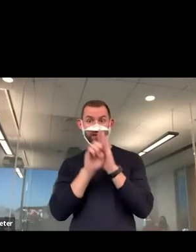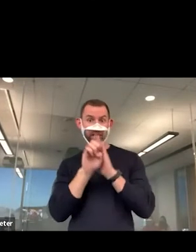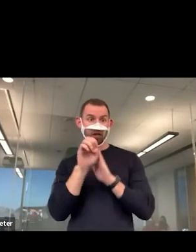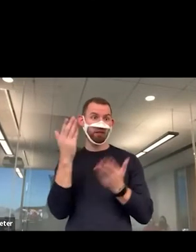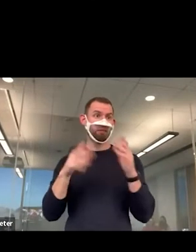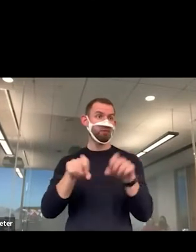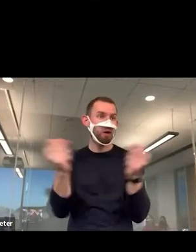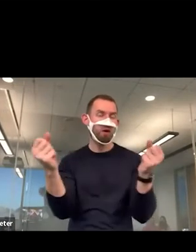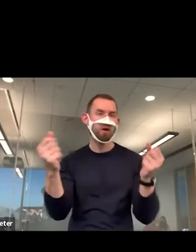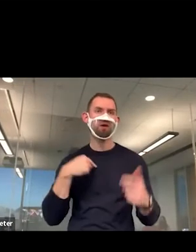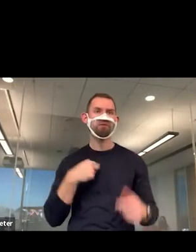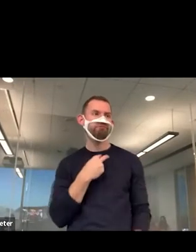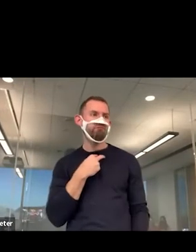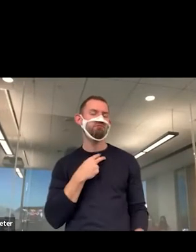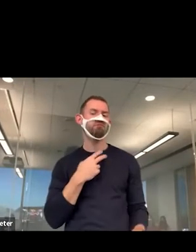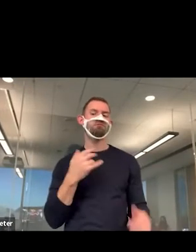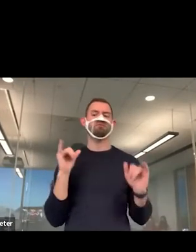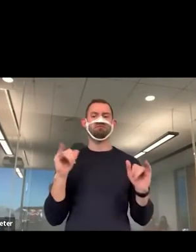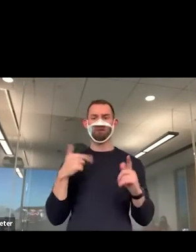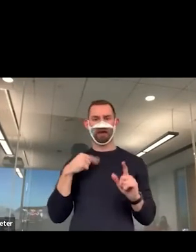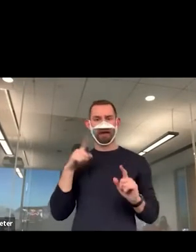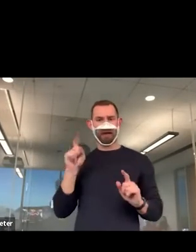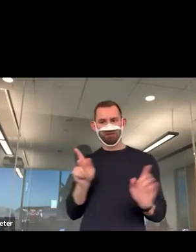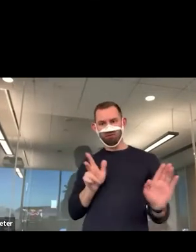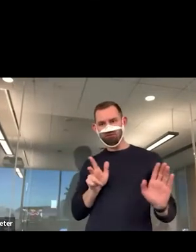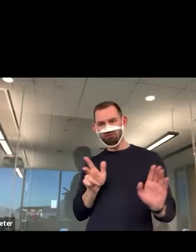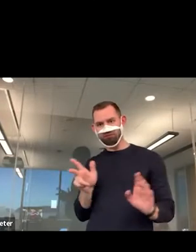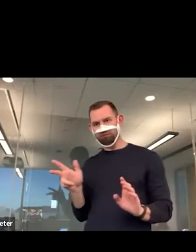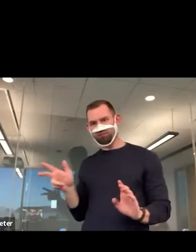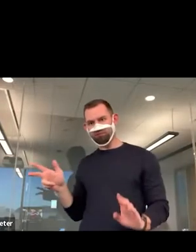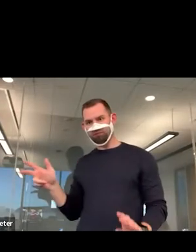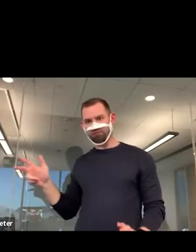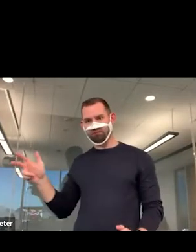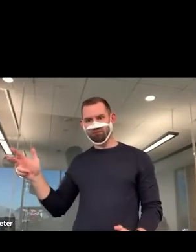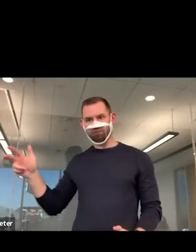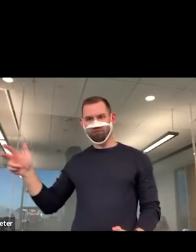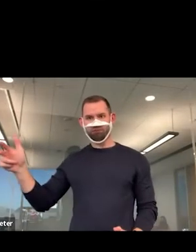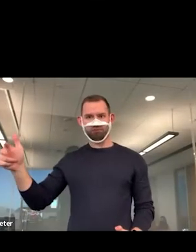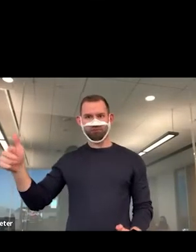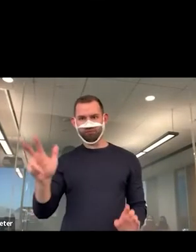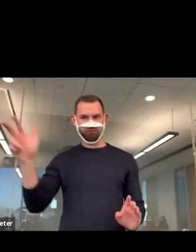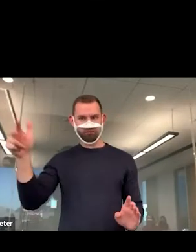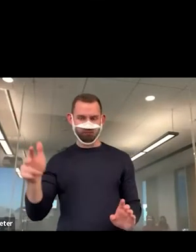again i could you know i was you know in some dean's office yelling about the fairness of